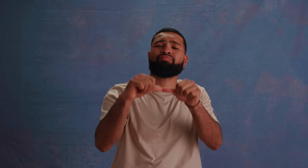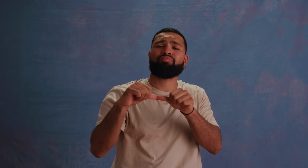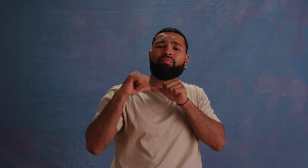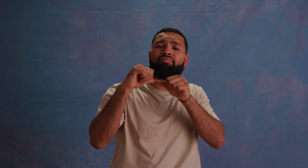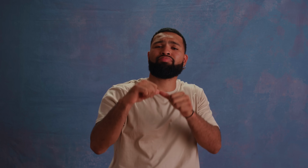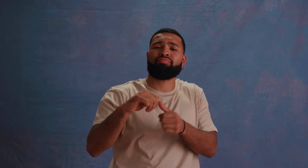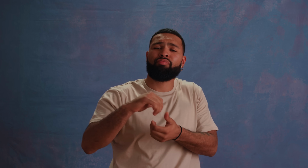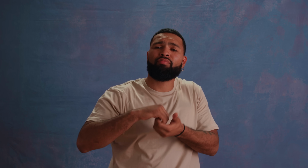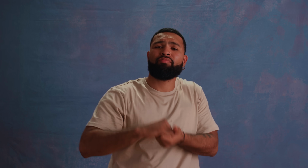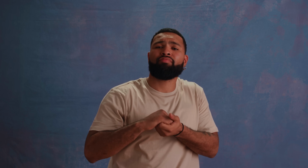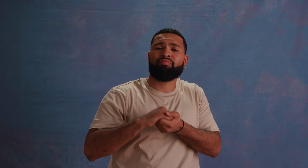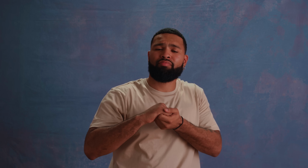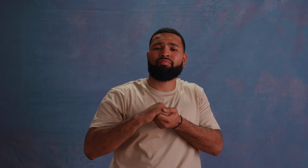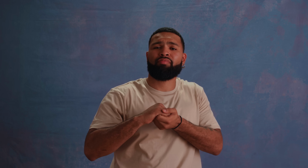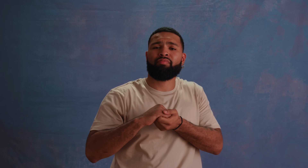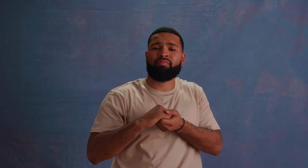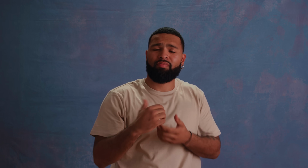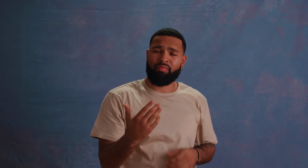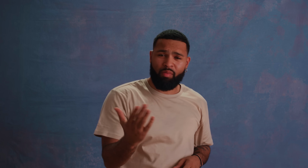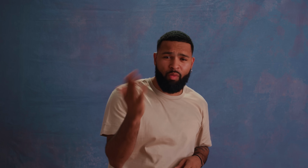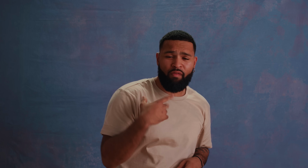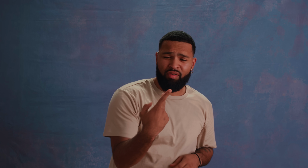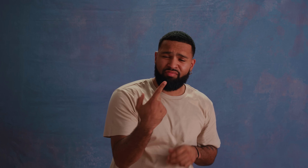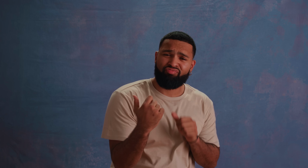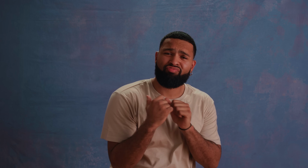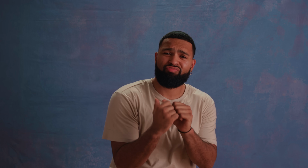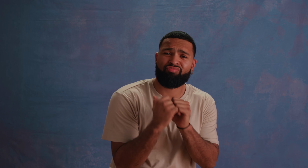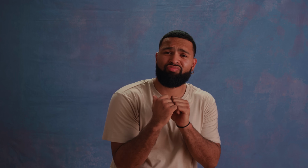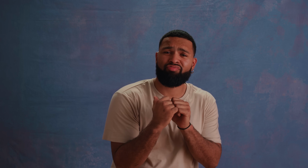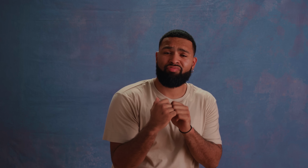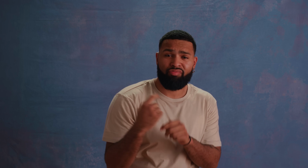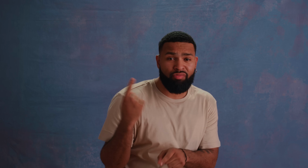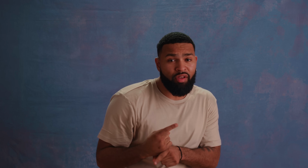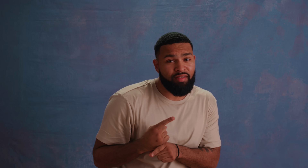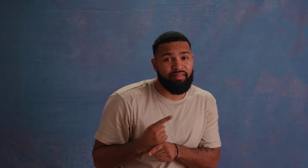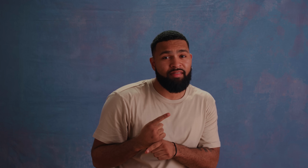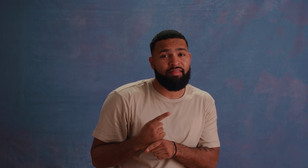if the world was ending you’d come over right? Right?